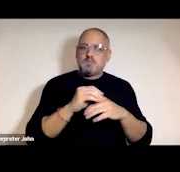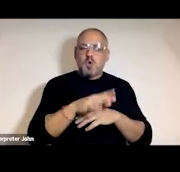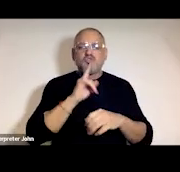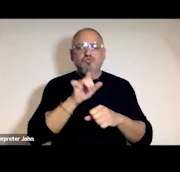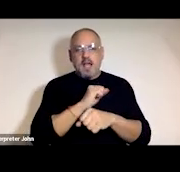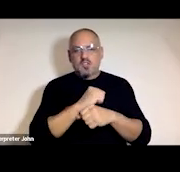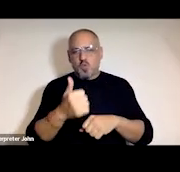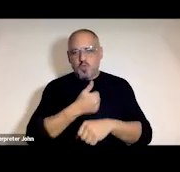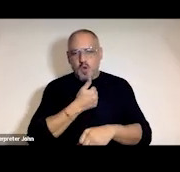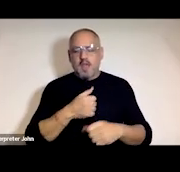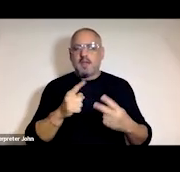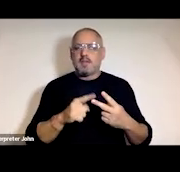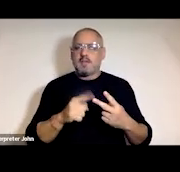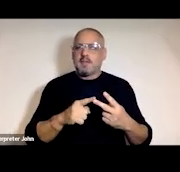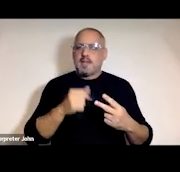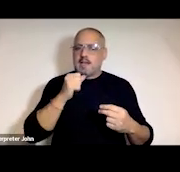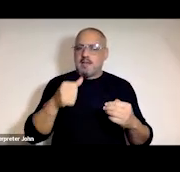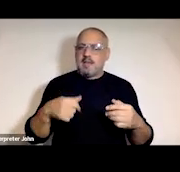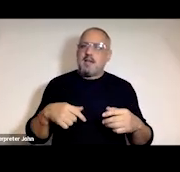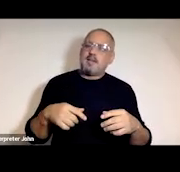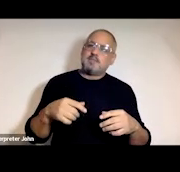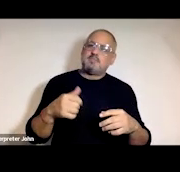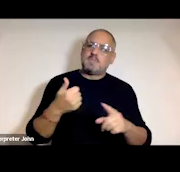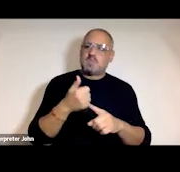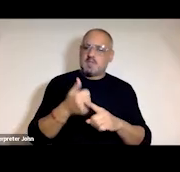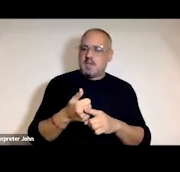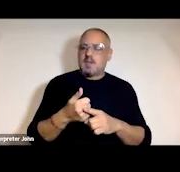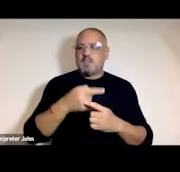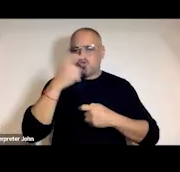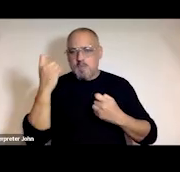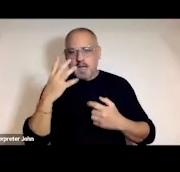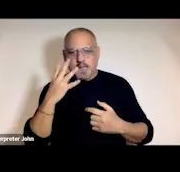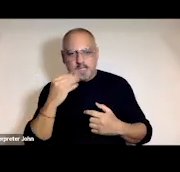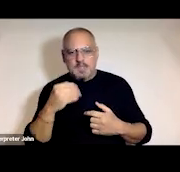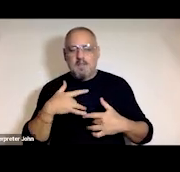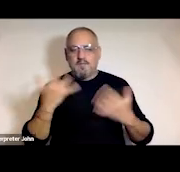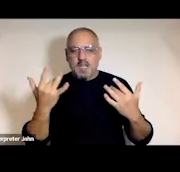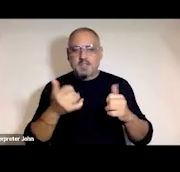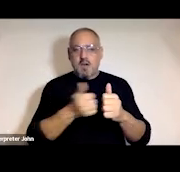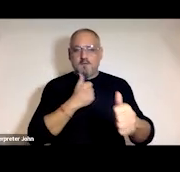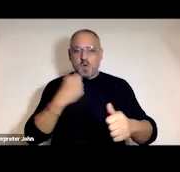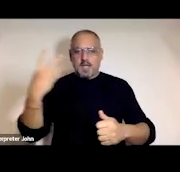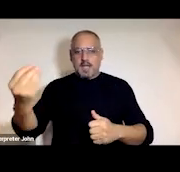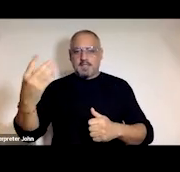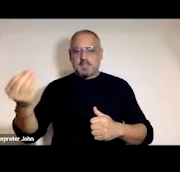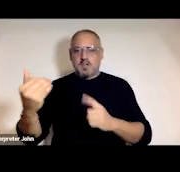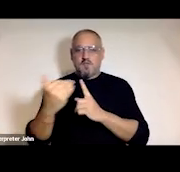subsequent involuntary or re-experiencing traumatic events, avoidance of external reminders of the event,